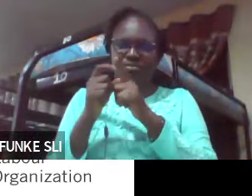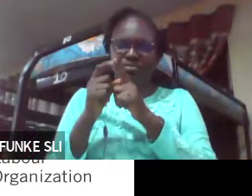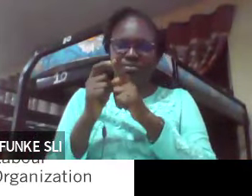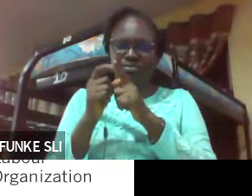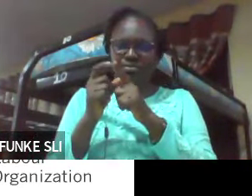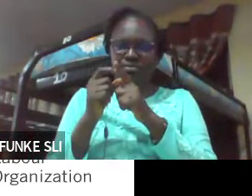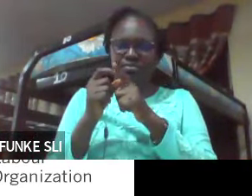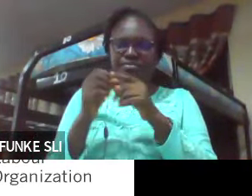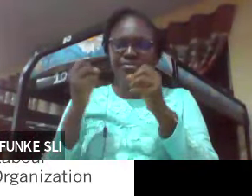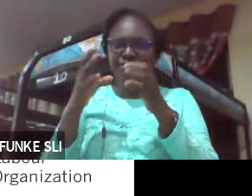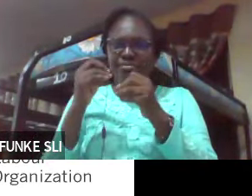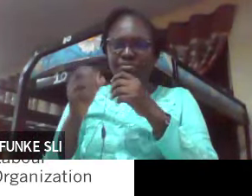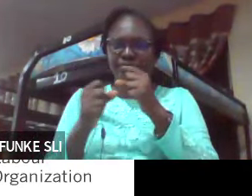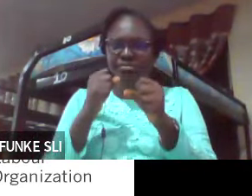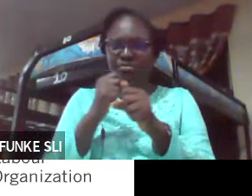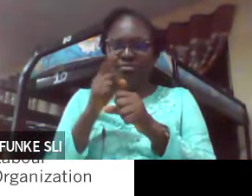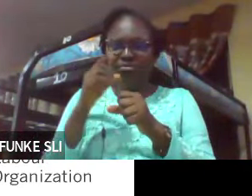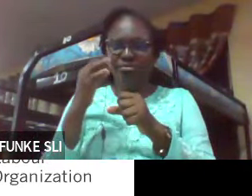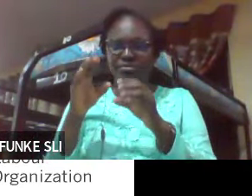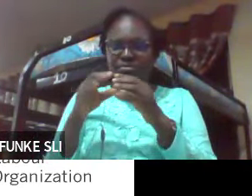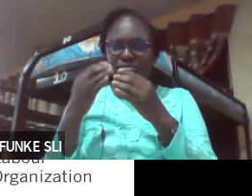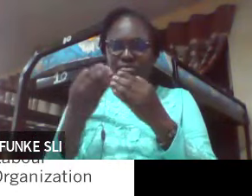Dotun Akinseinde: several years ago in one of the organizations where I worked